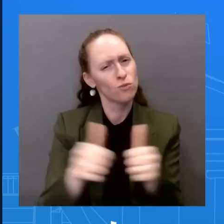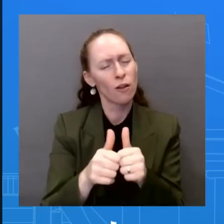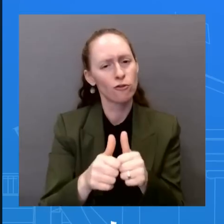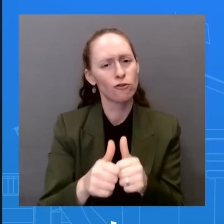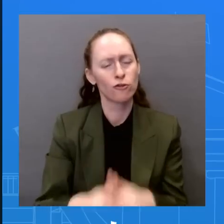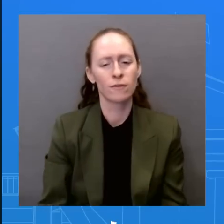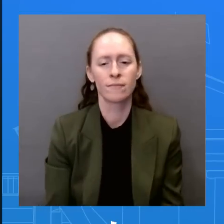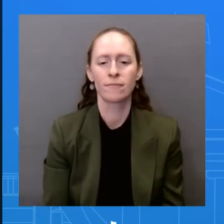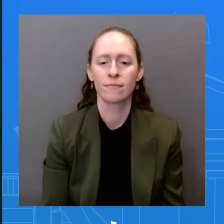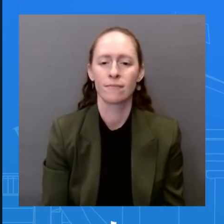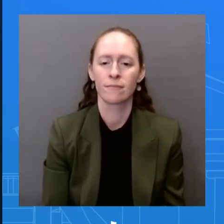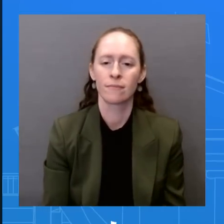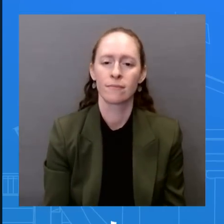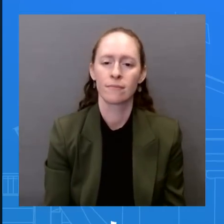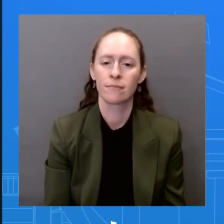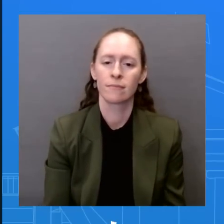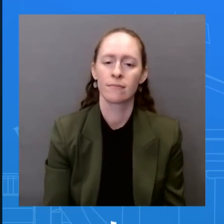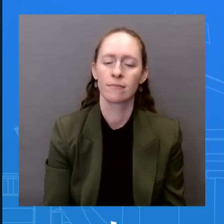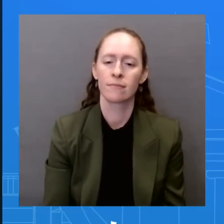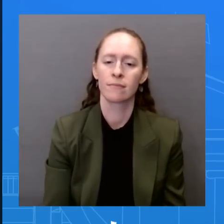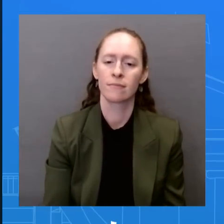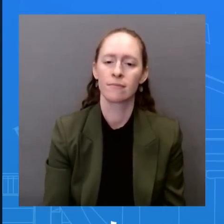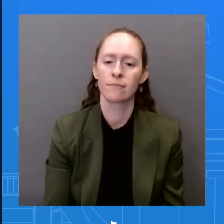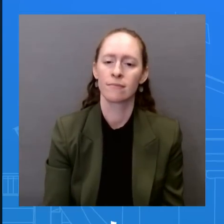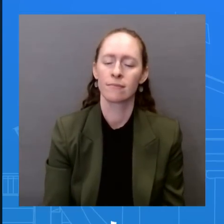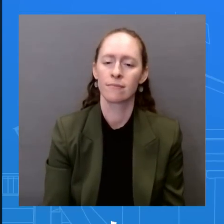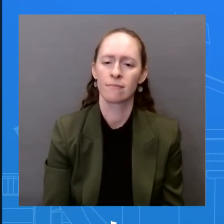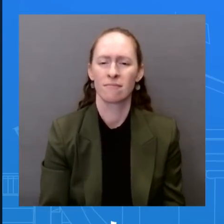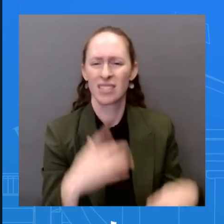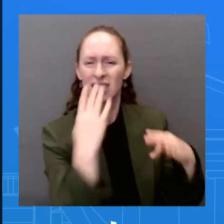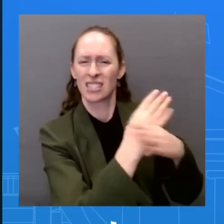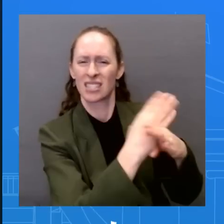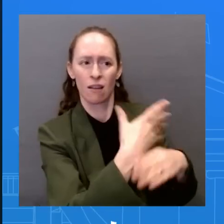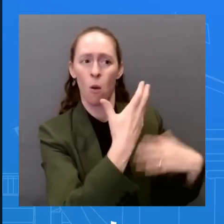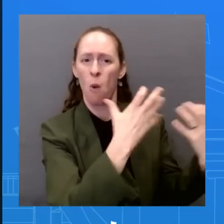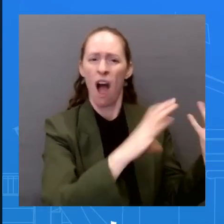And you don't have to look further than January 6th of 2021